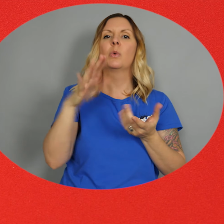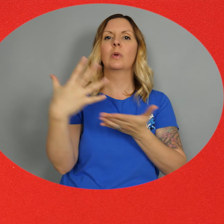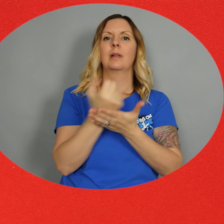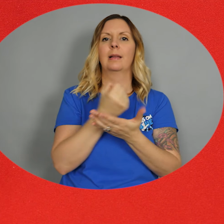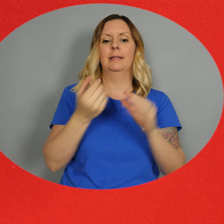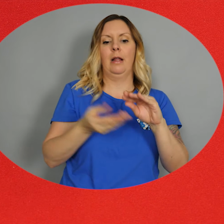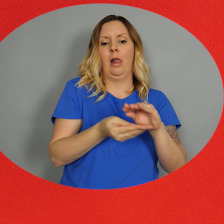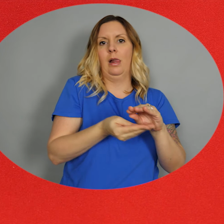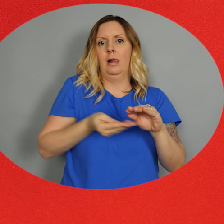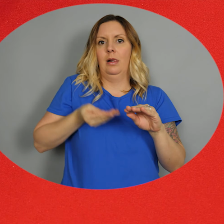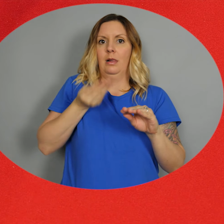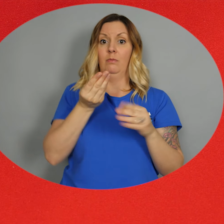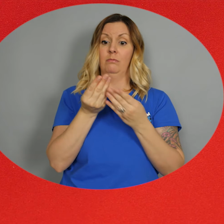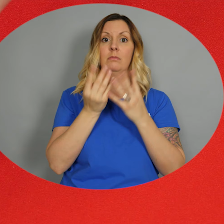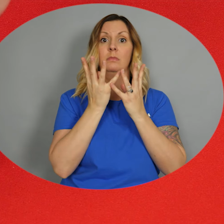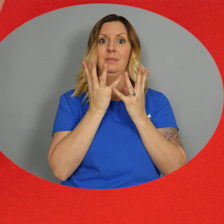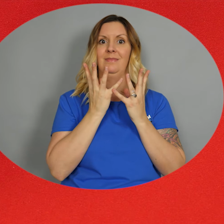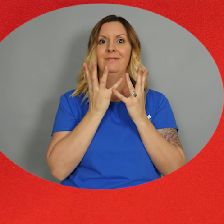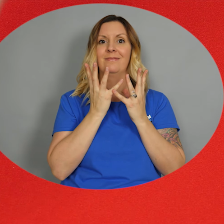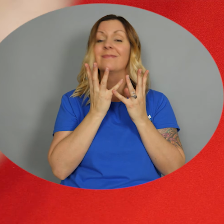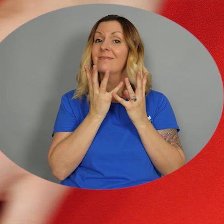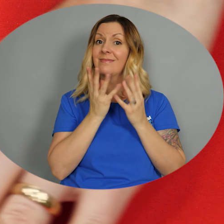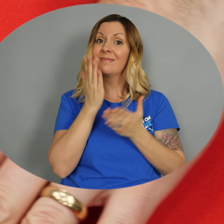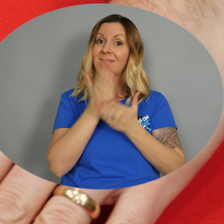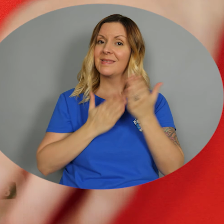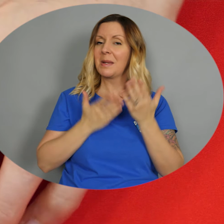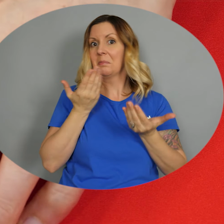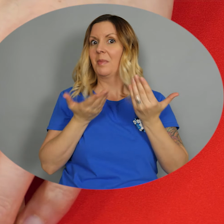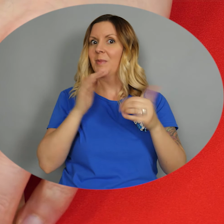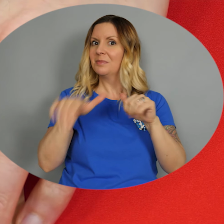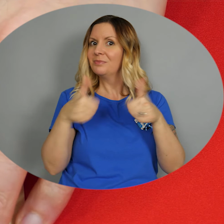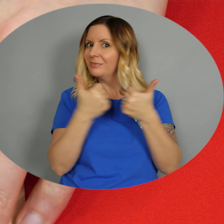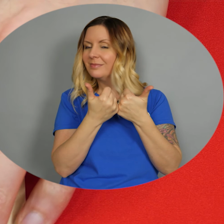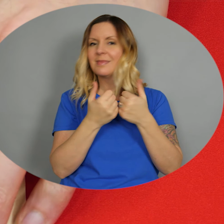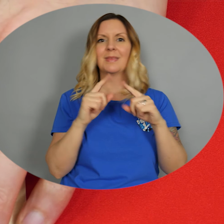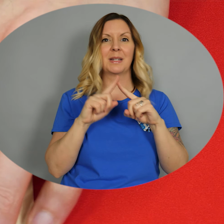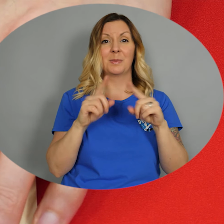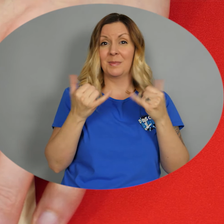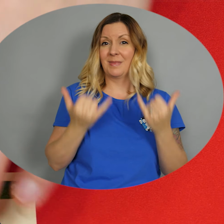from your collection to form your hand. And some of these may be challenge cards, which